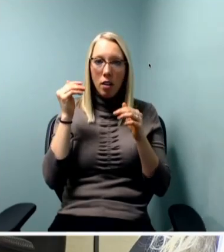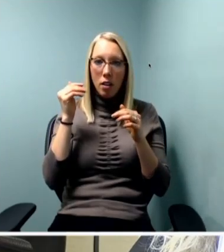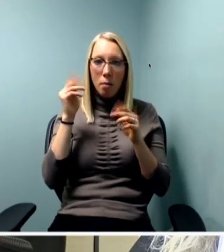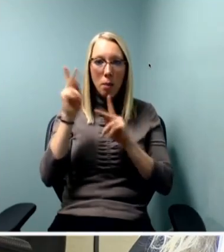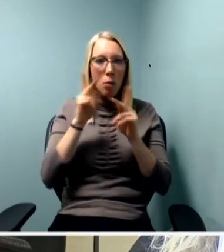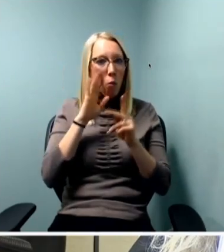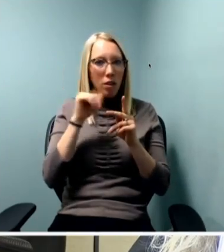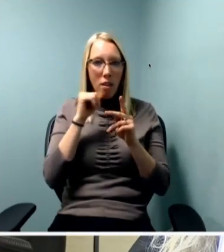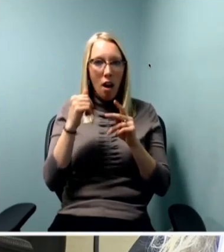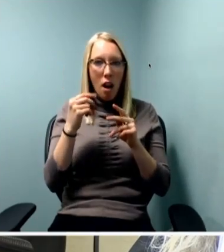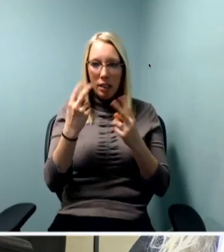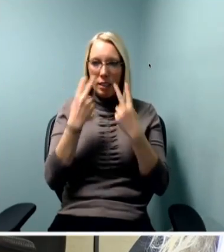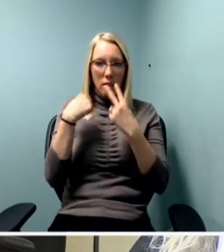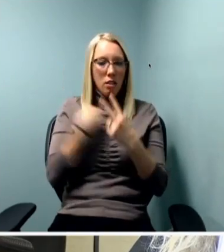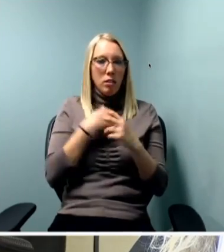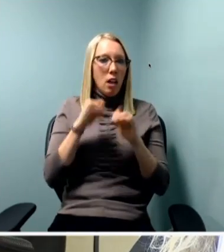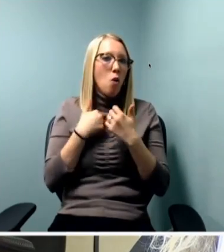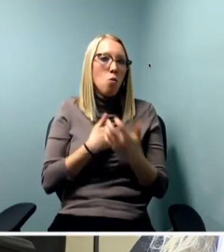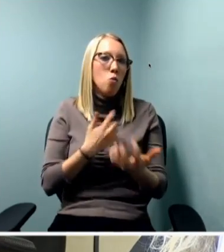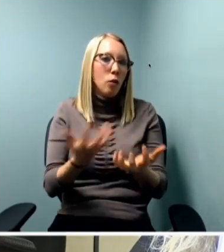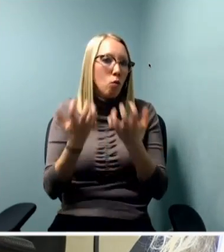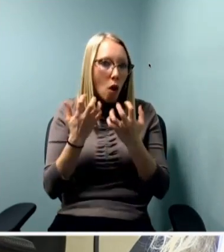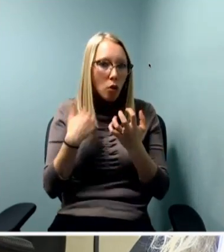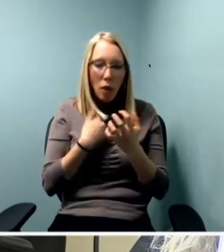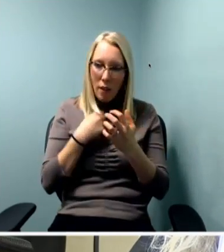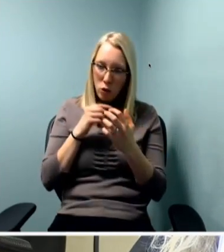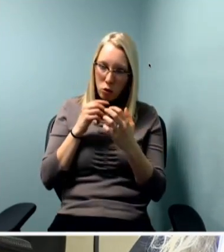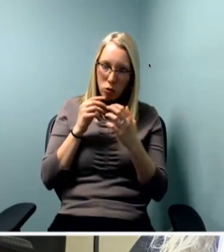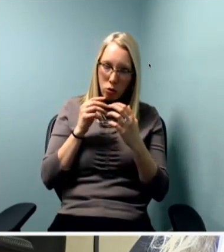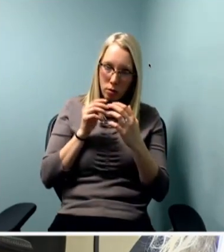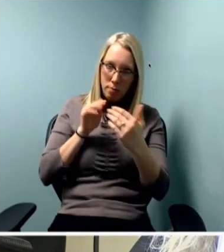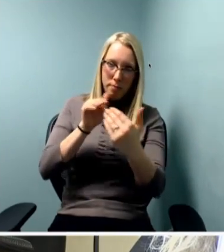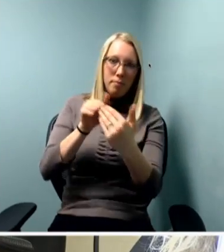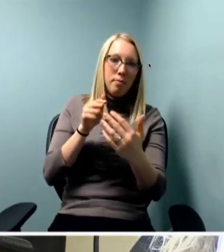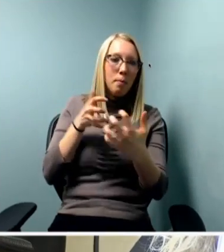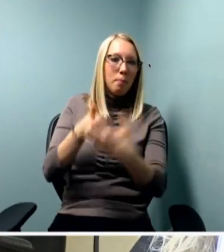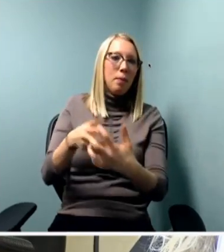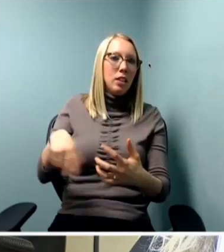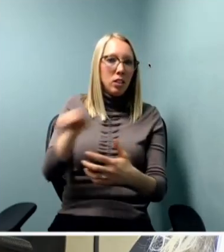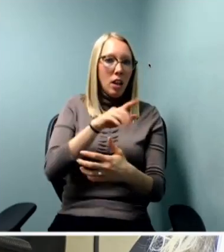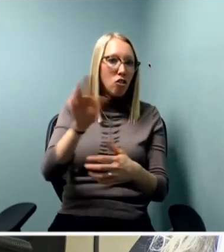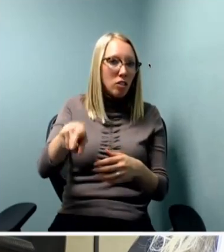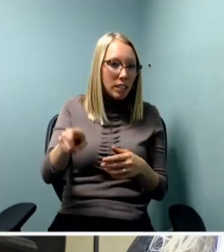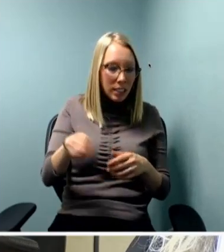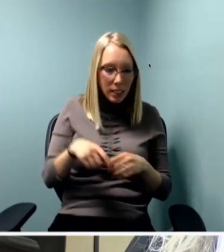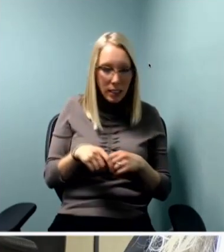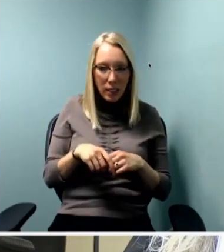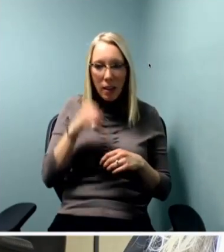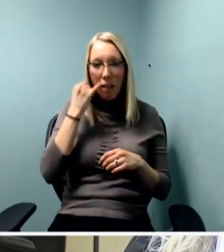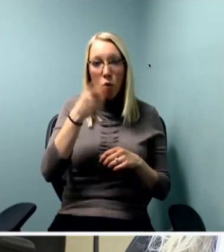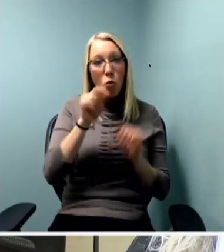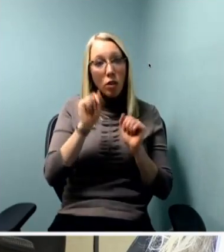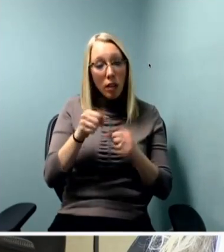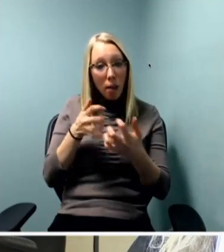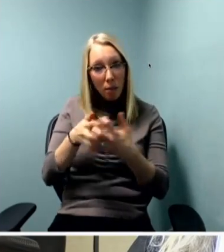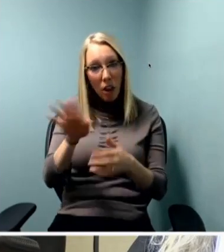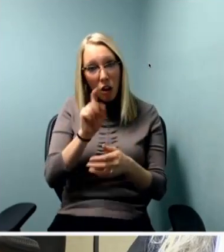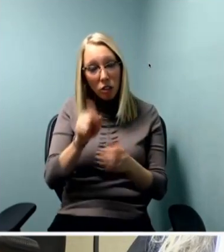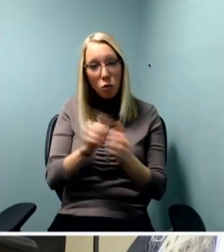You have to meet people where they are. And that you are able to do that with your art, then it gets beyond, "Oh, my God!